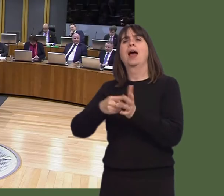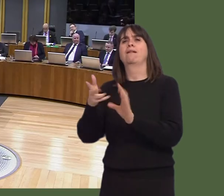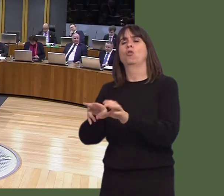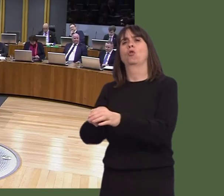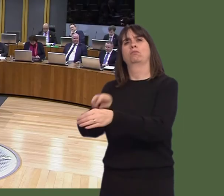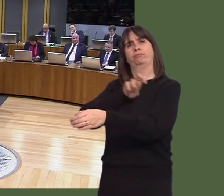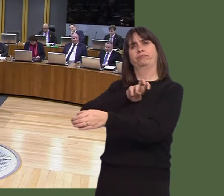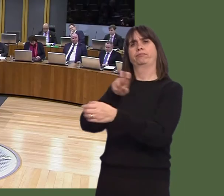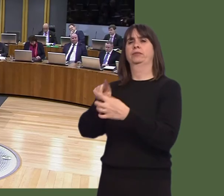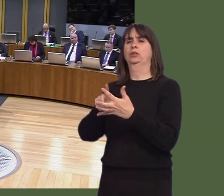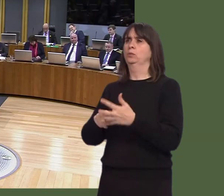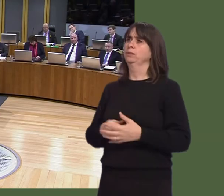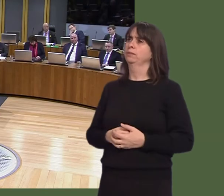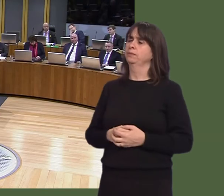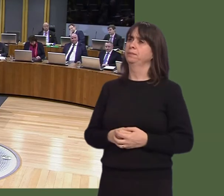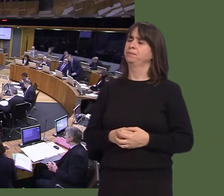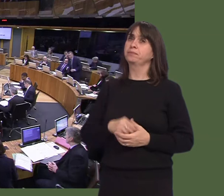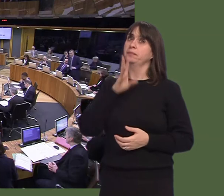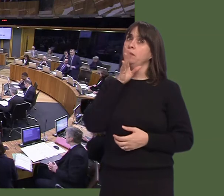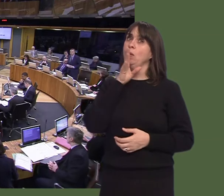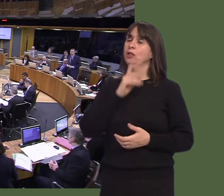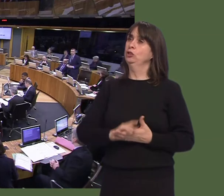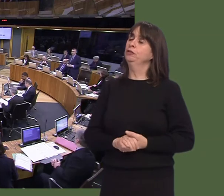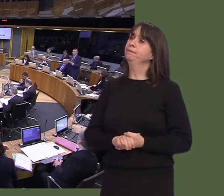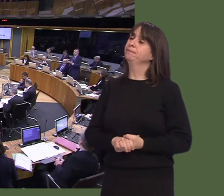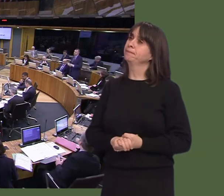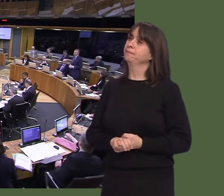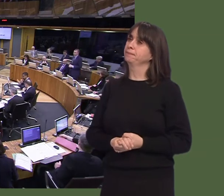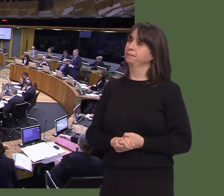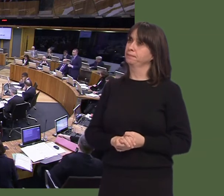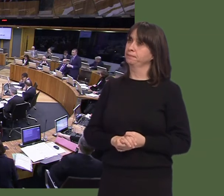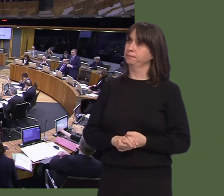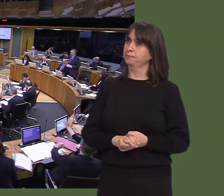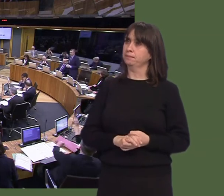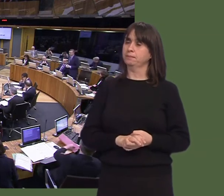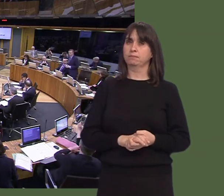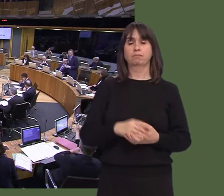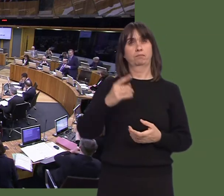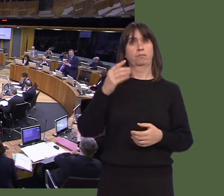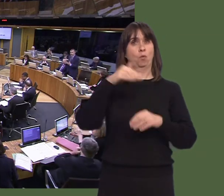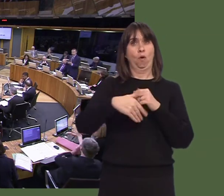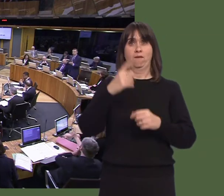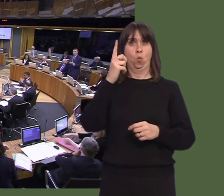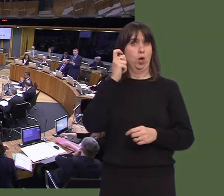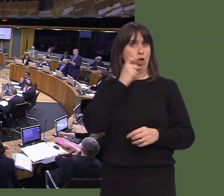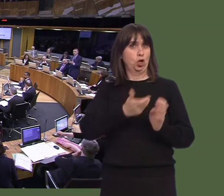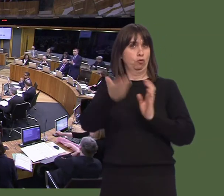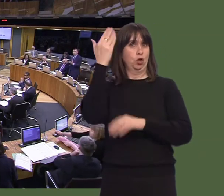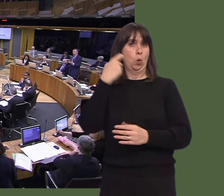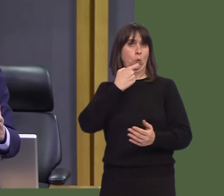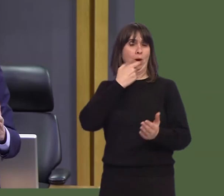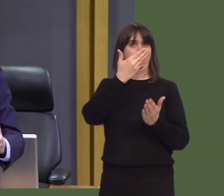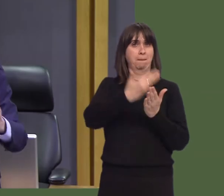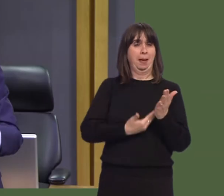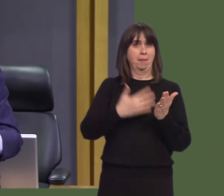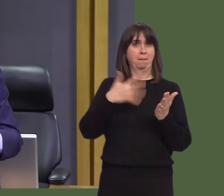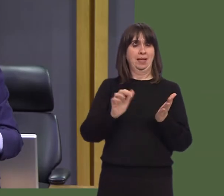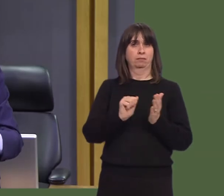but we would urge them to follow the recommendations in the report.